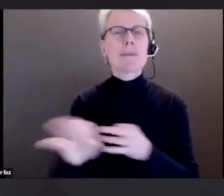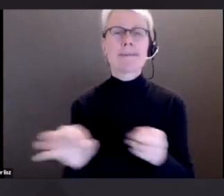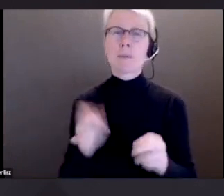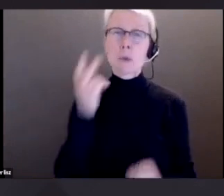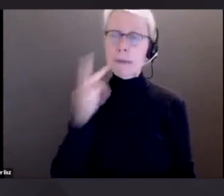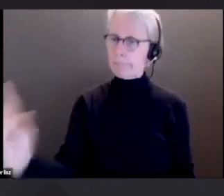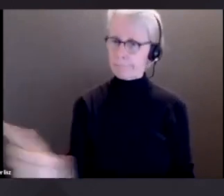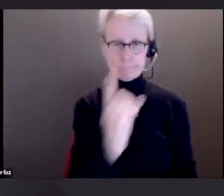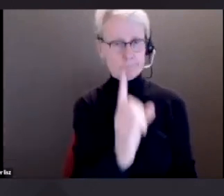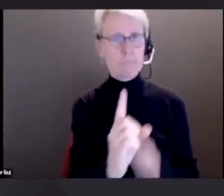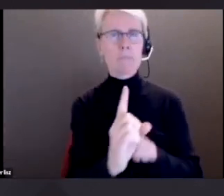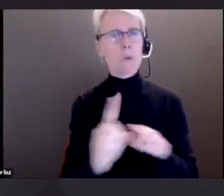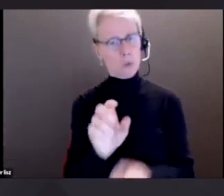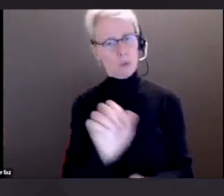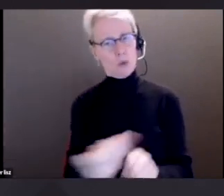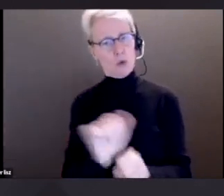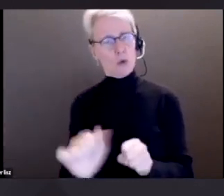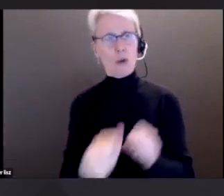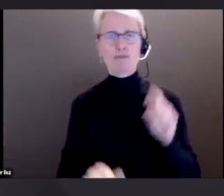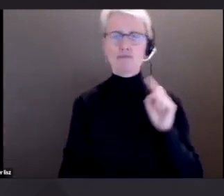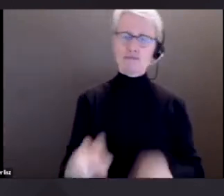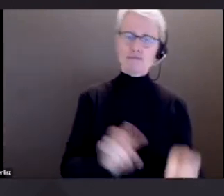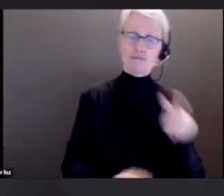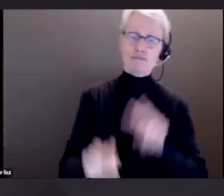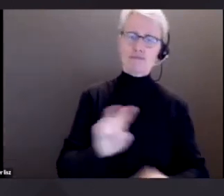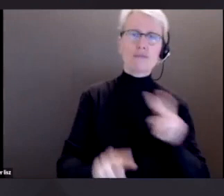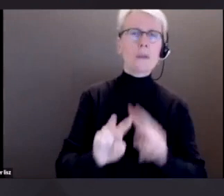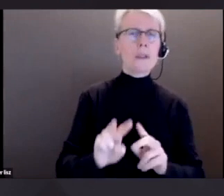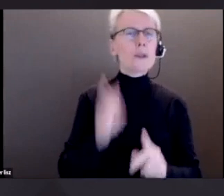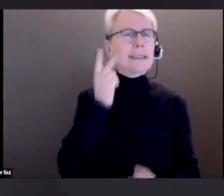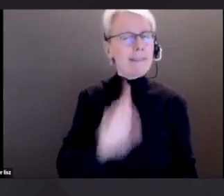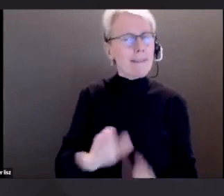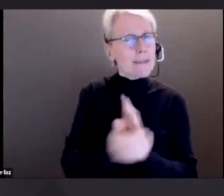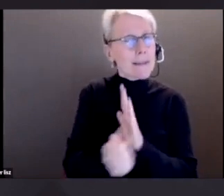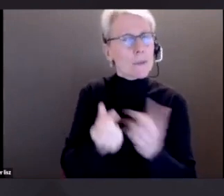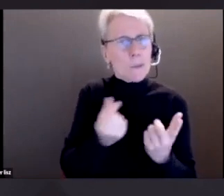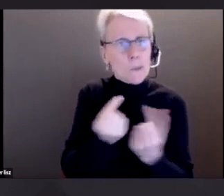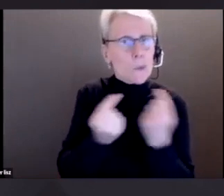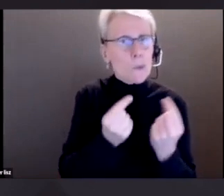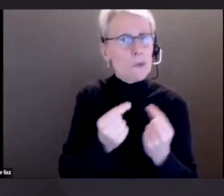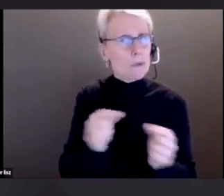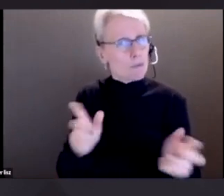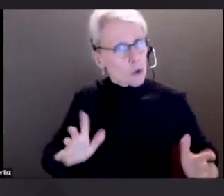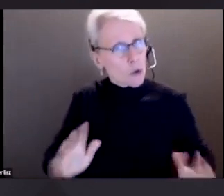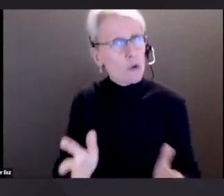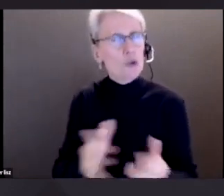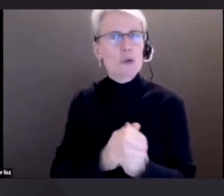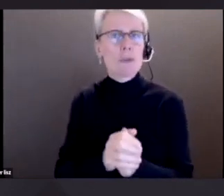to demonstrate their skills by inviting them to complete a specific job task.